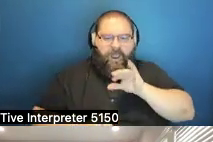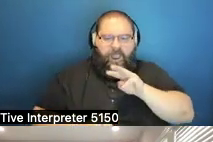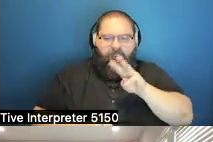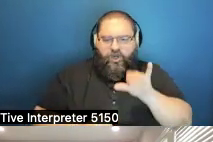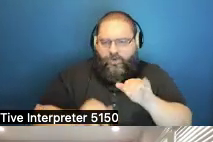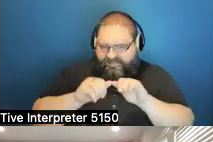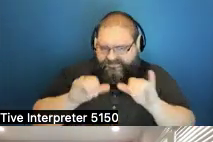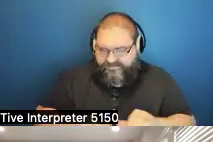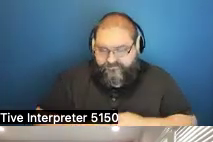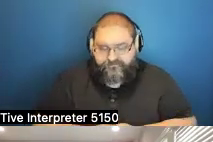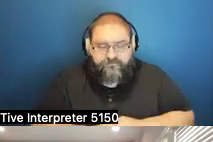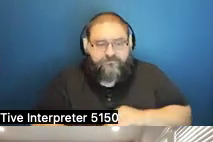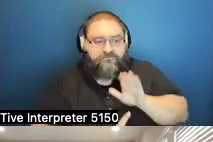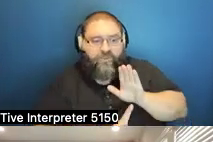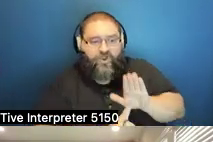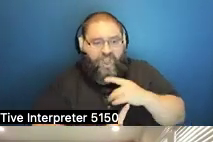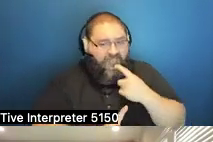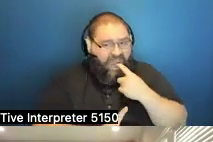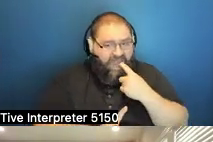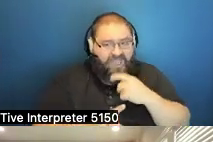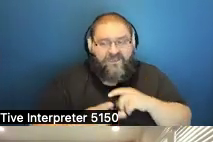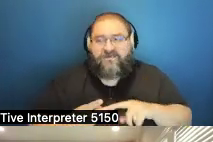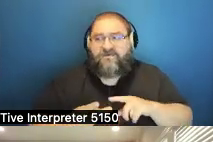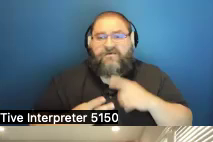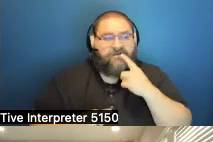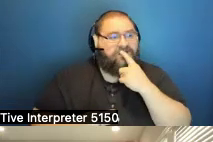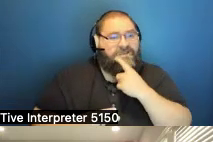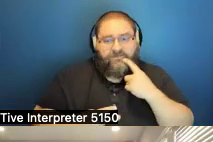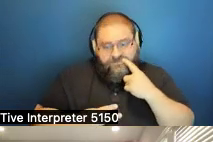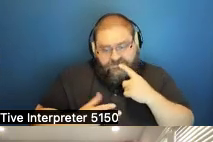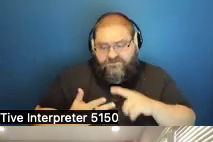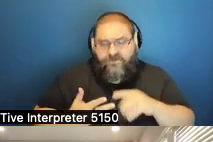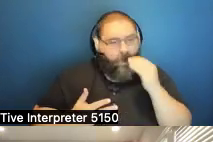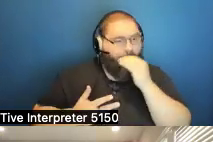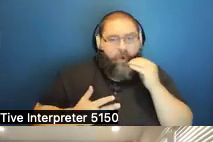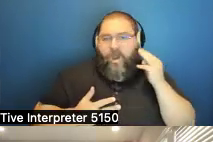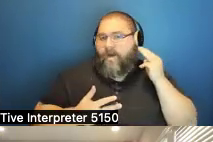19:36:29 Her lips and all my clothes were weaken and cognitive.